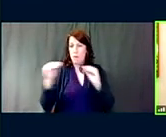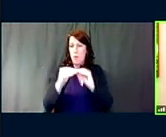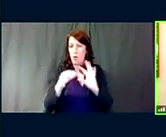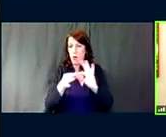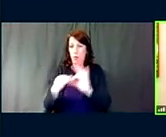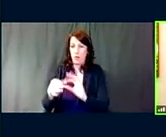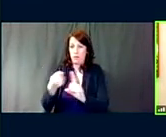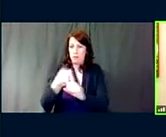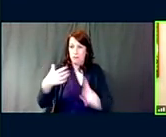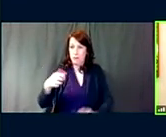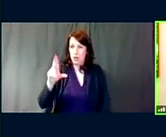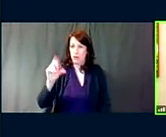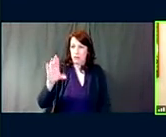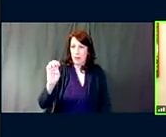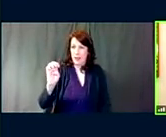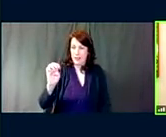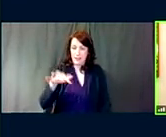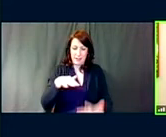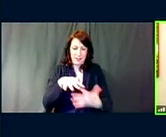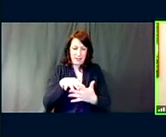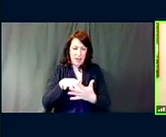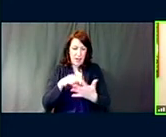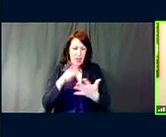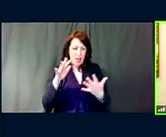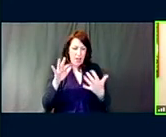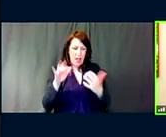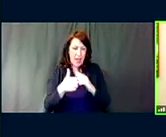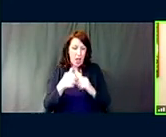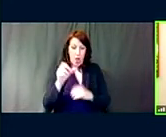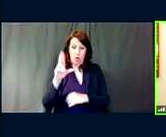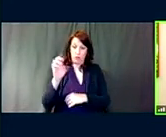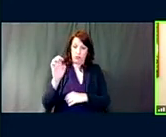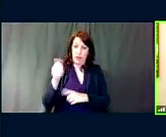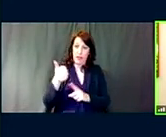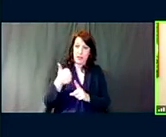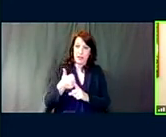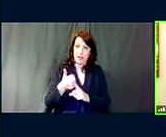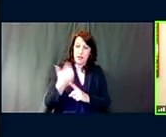I THINK WE REALLY NEED TO STUDY